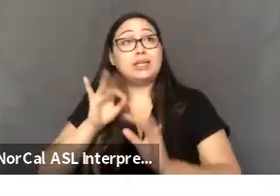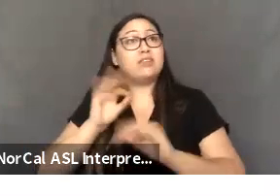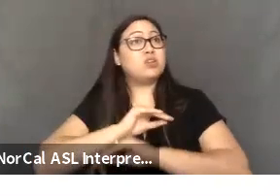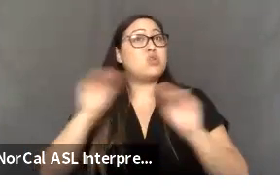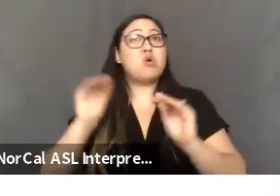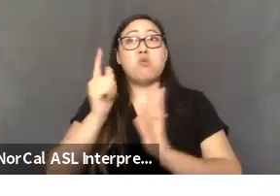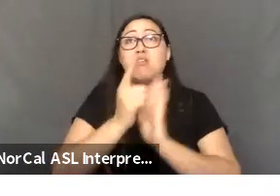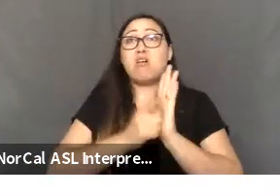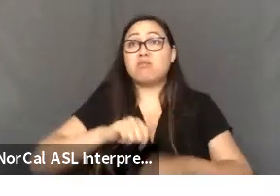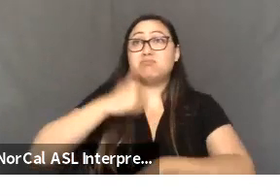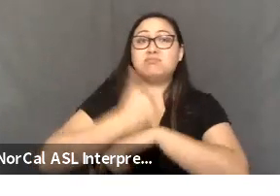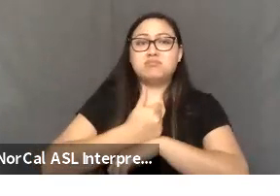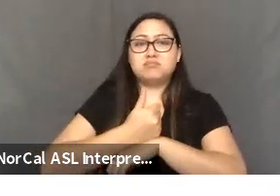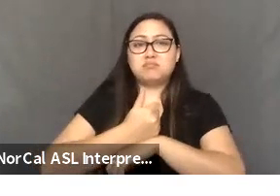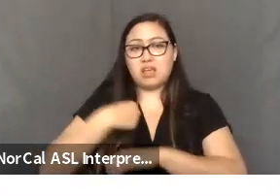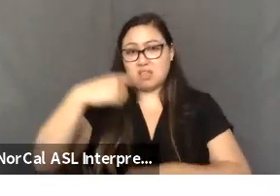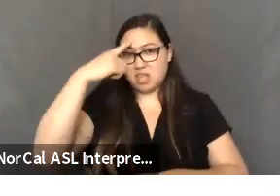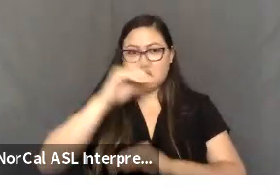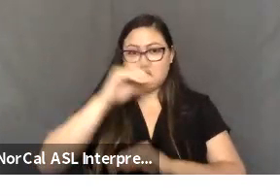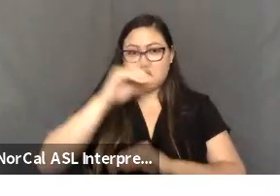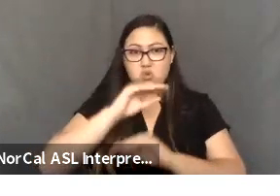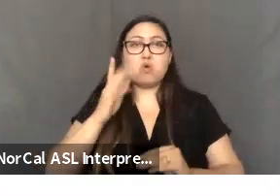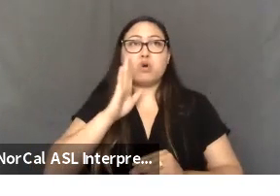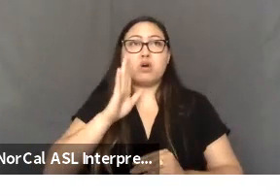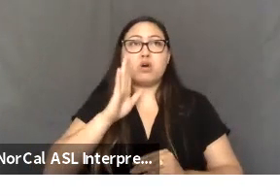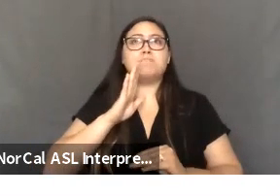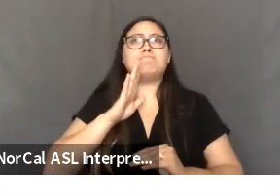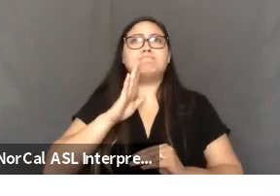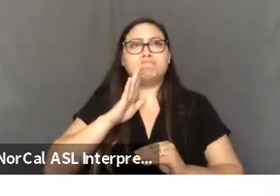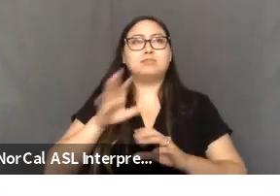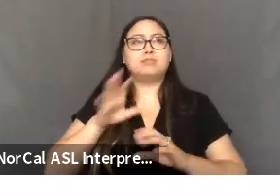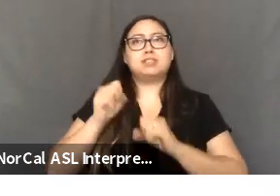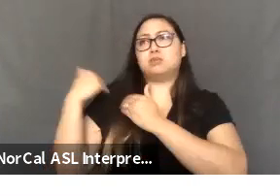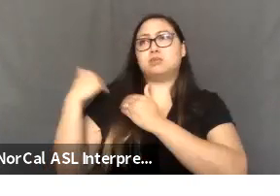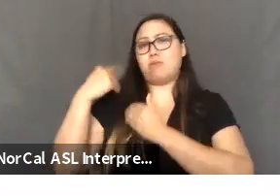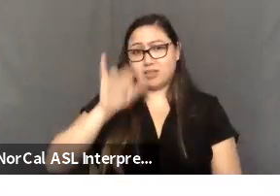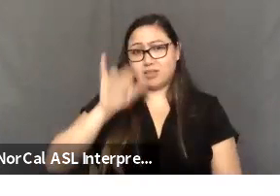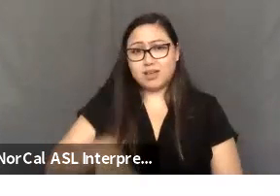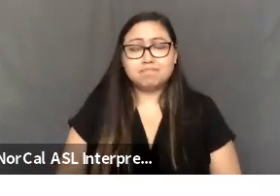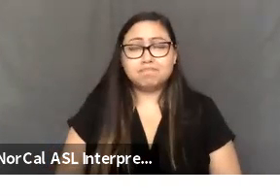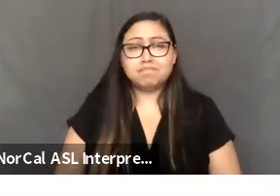anything about this at this hospital. So within their position, they felt strongly that was the